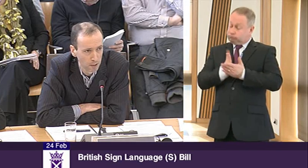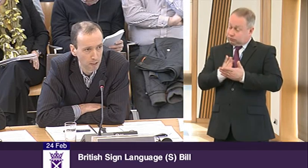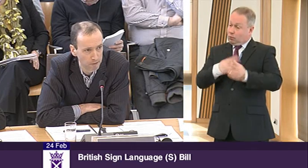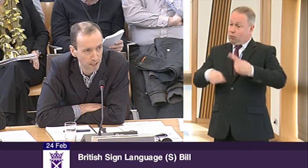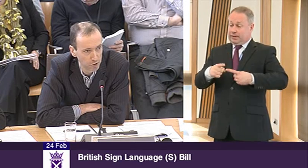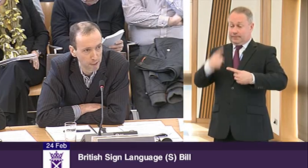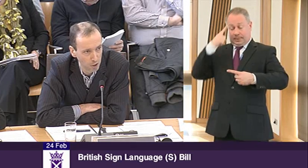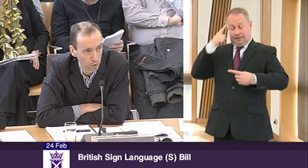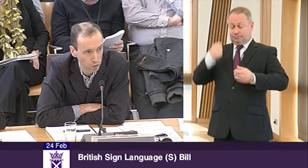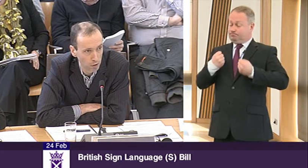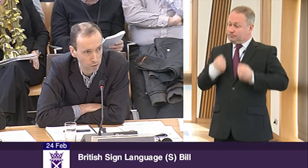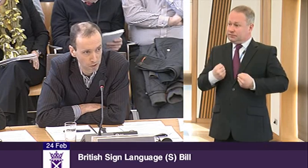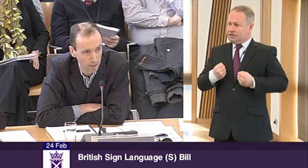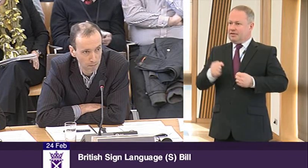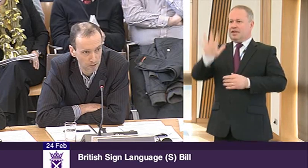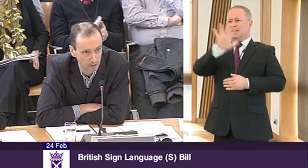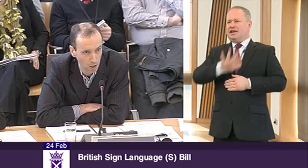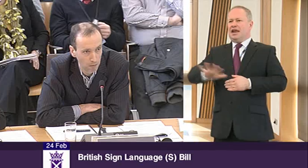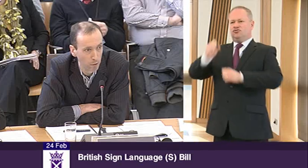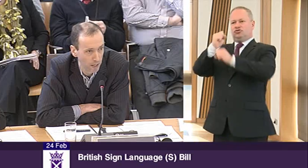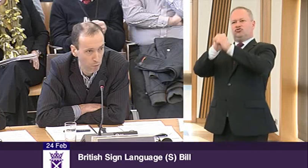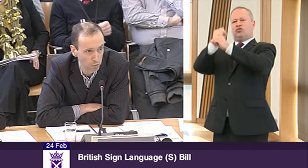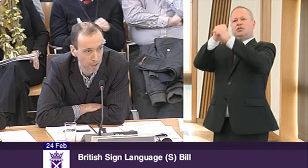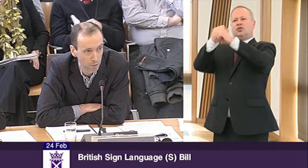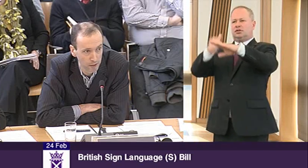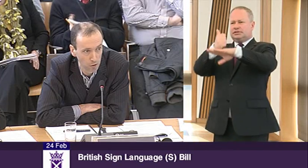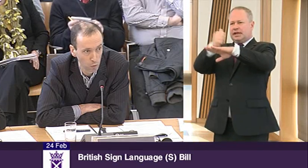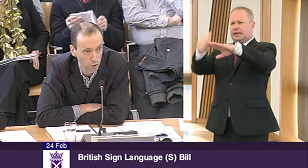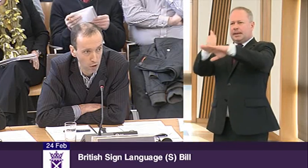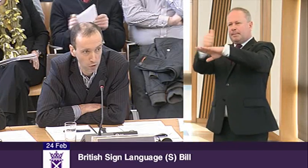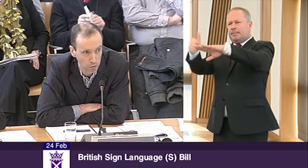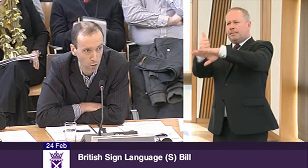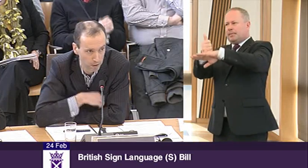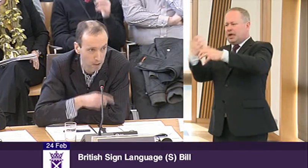a stronger view on the national structures that might be set up and how they might relate